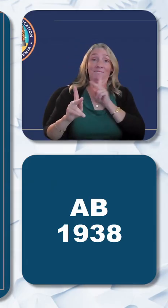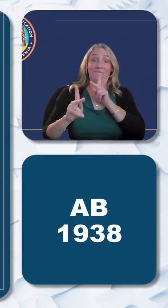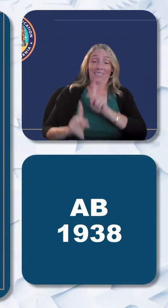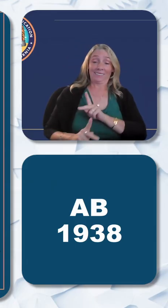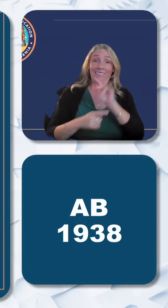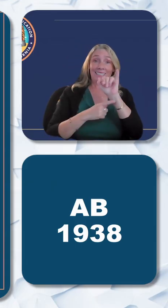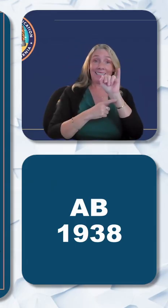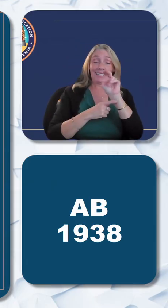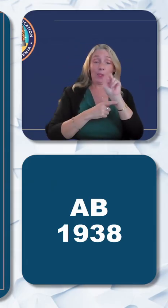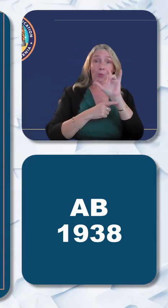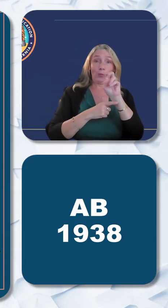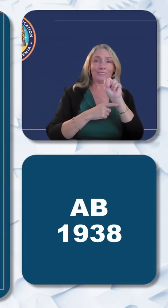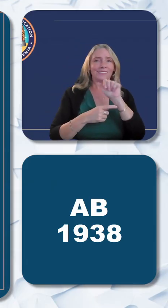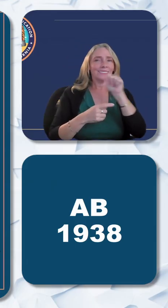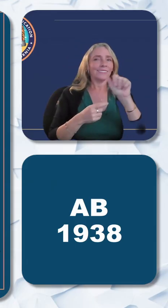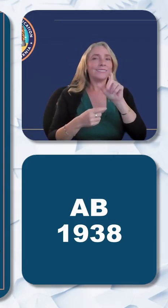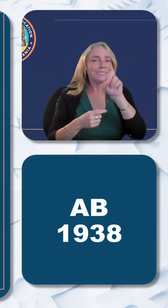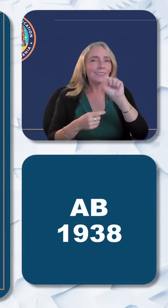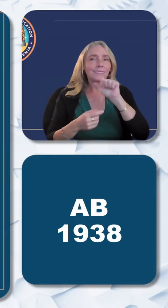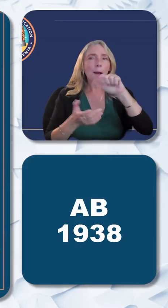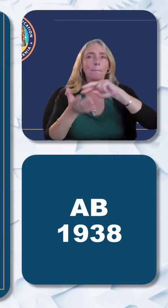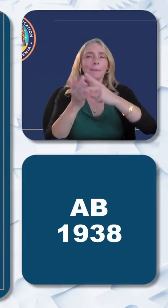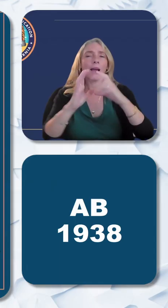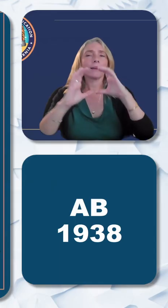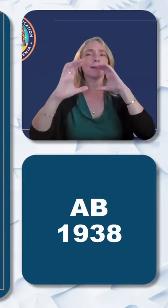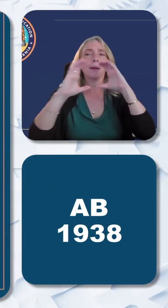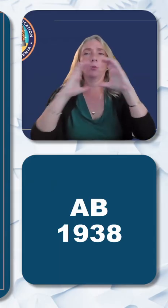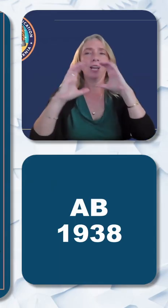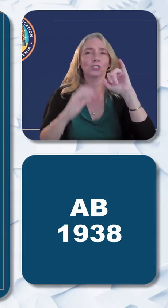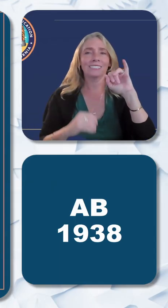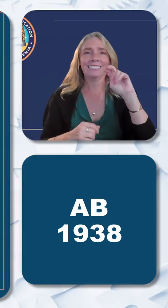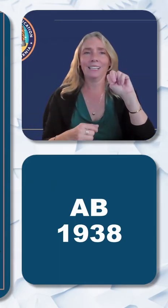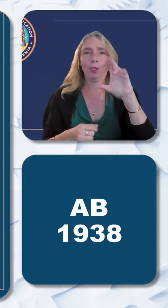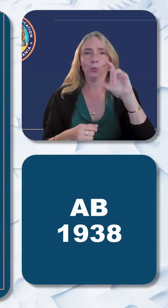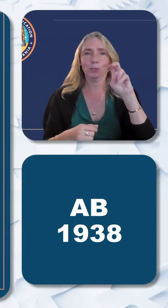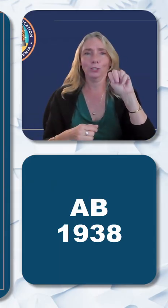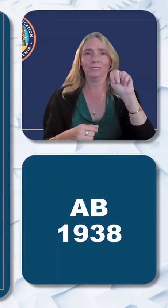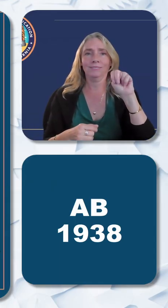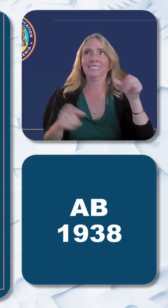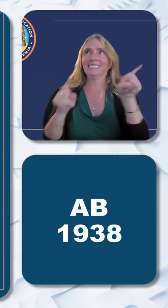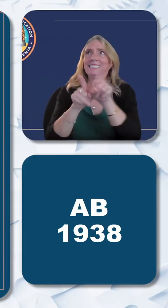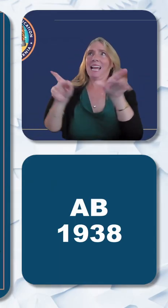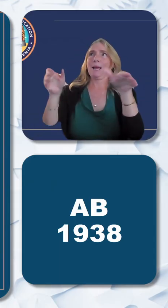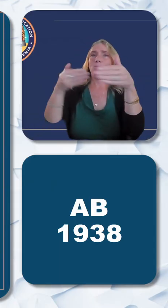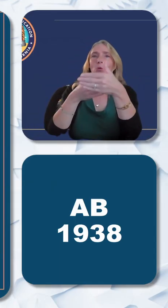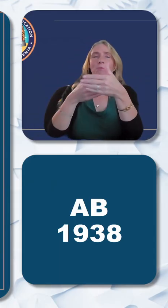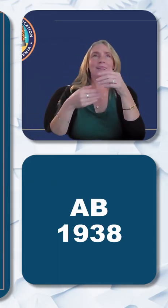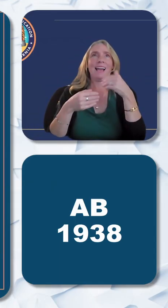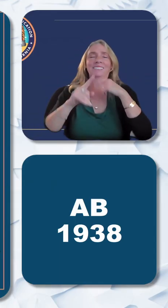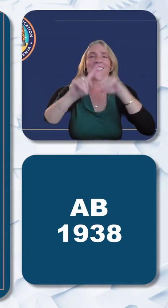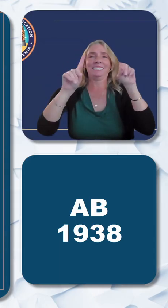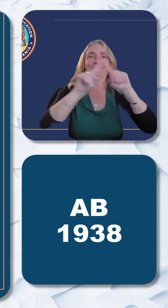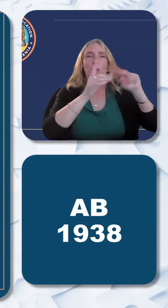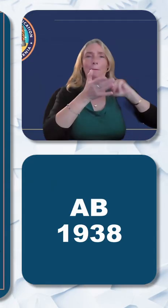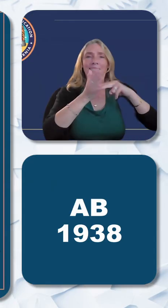The key concept here is physical inclusion does not mean communication inclusion.